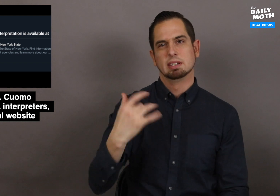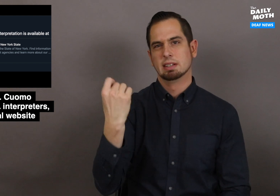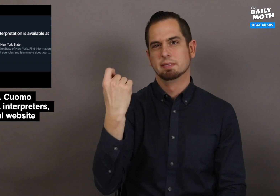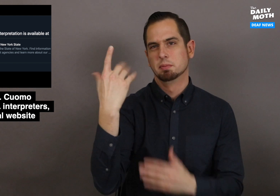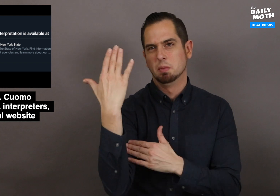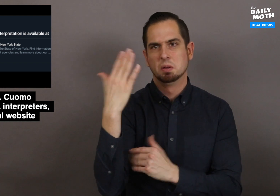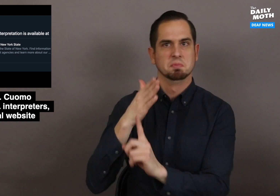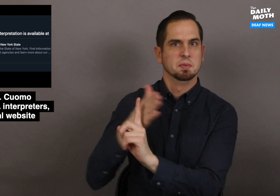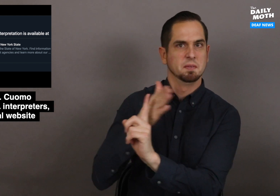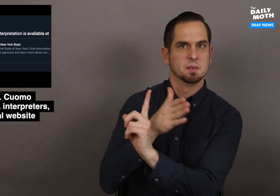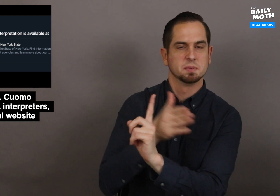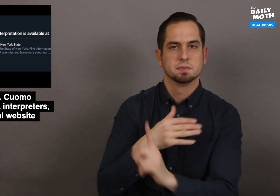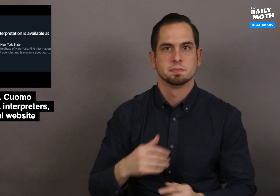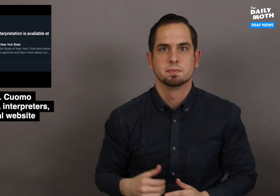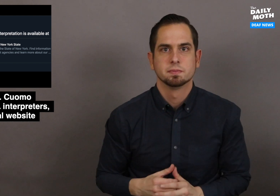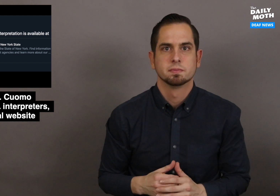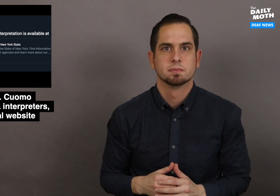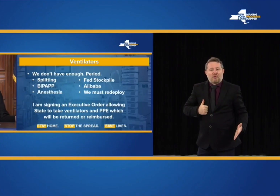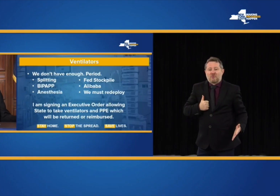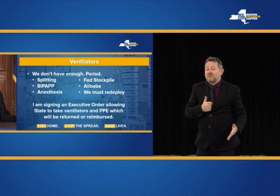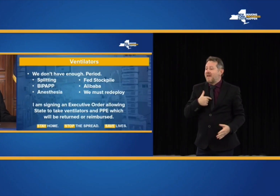usually at about 11 a.m.